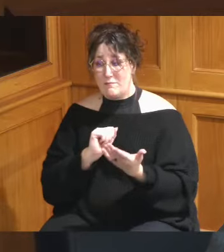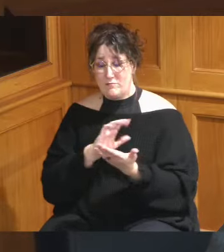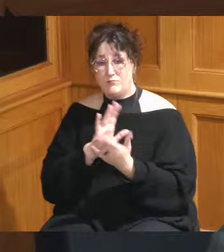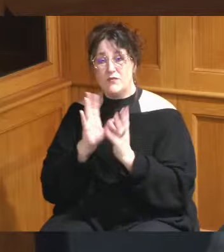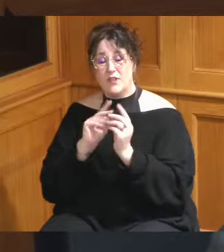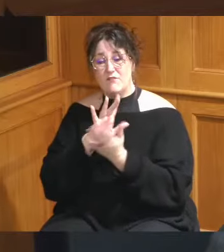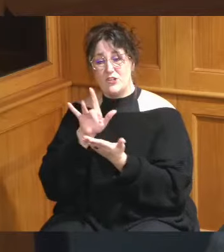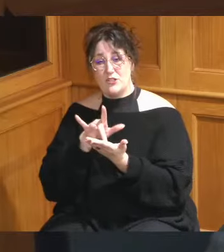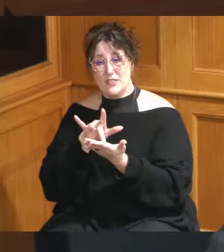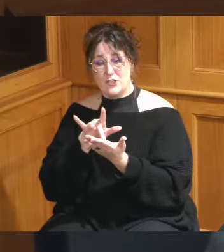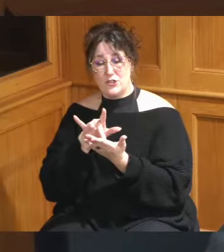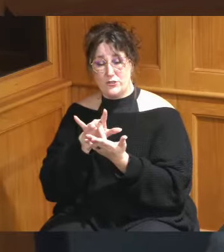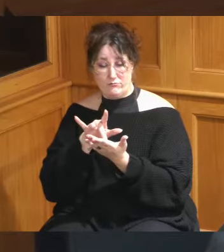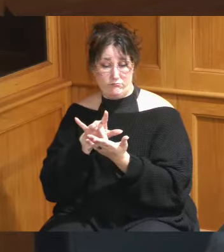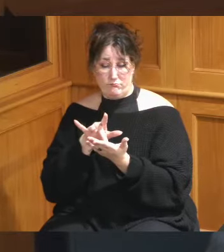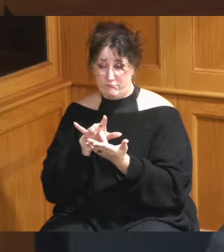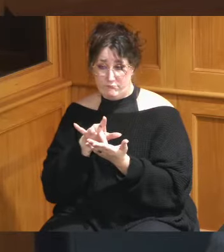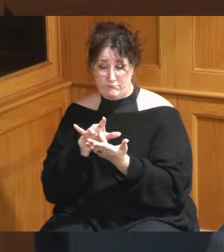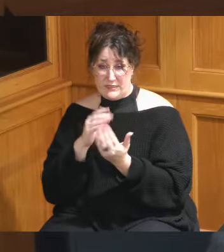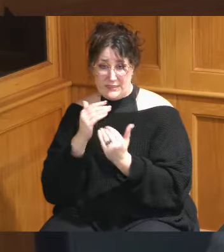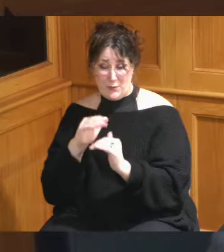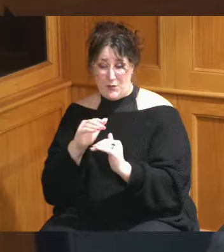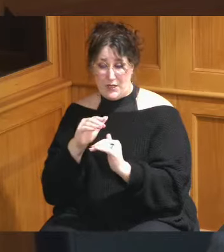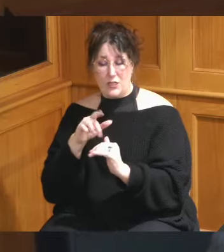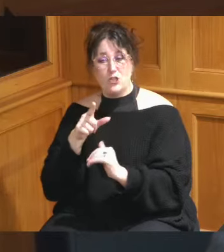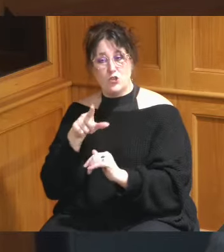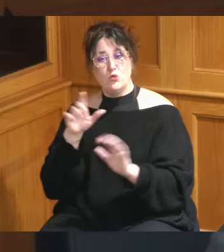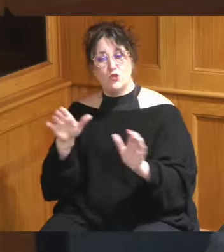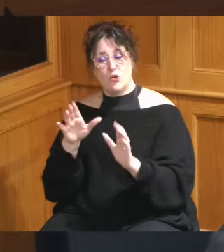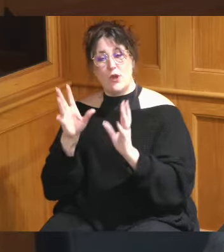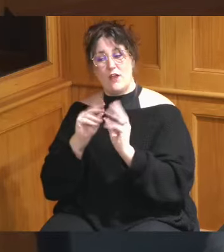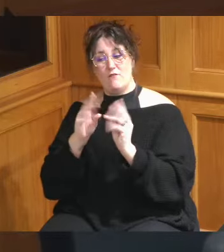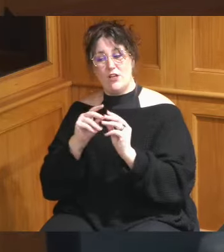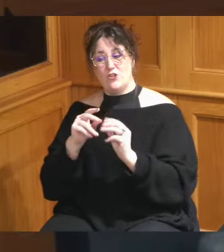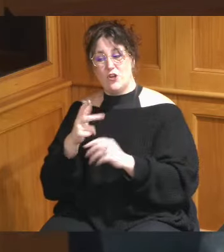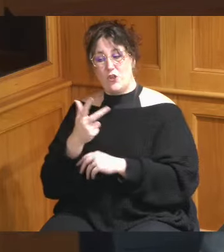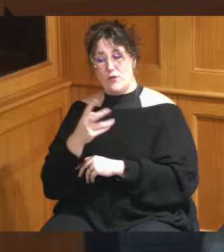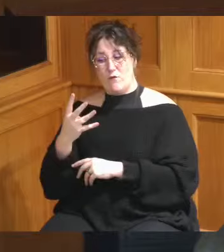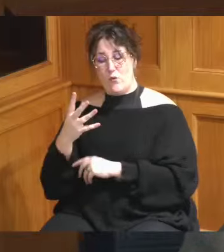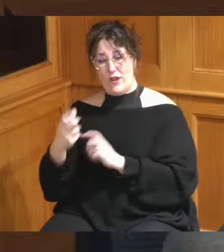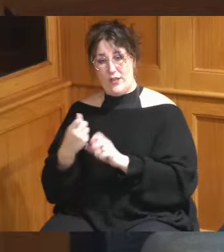do so many because if you do a convention, you book three, four years out, then you can't have